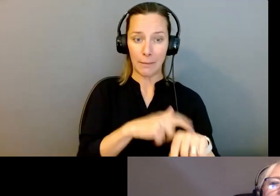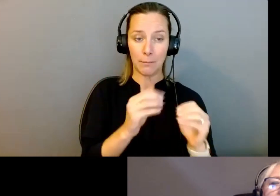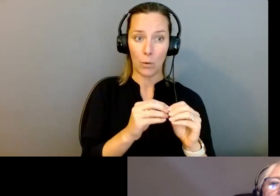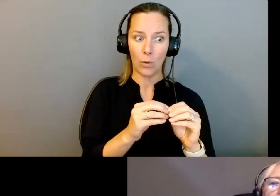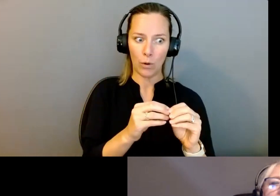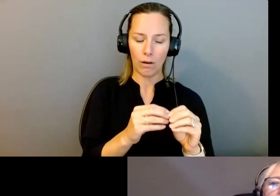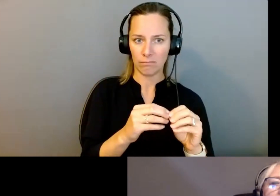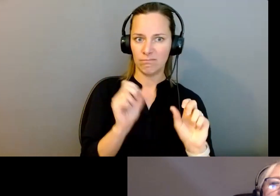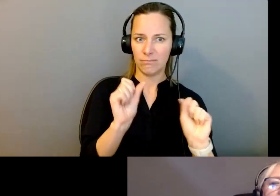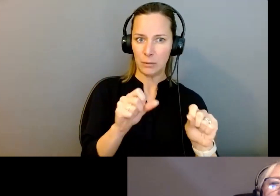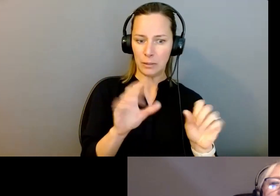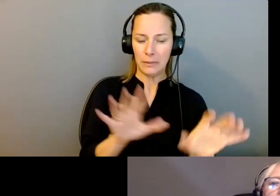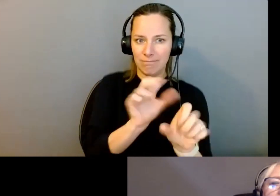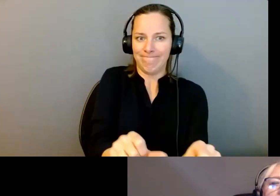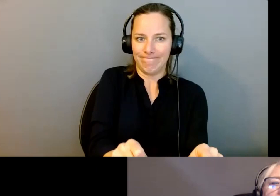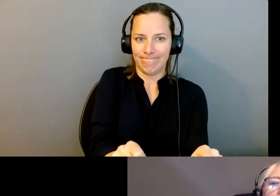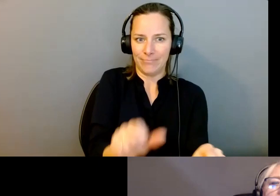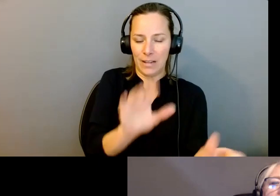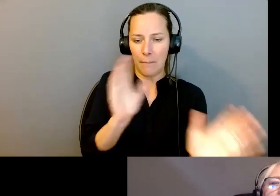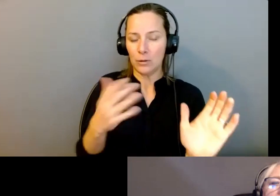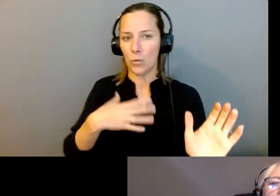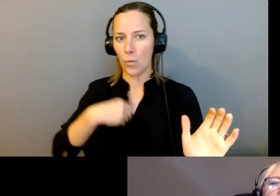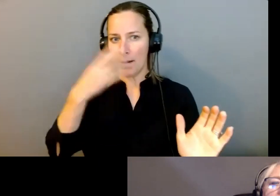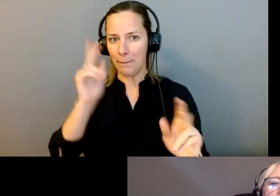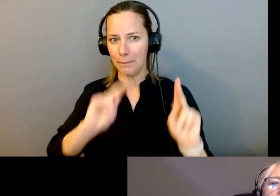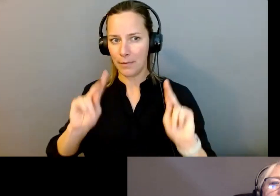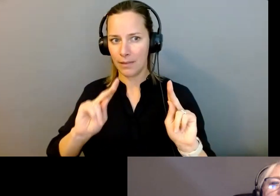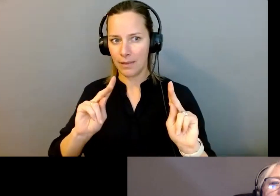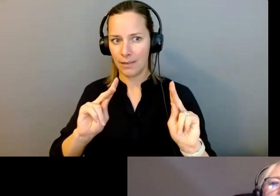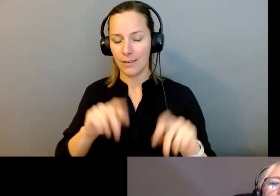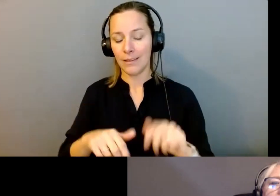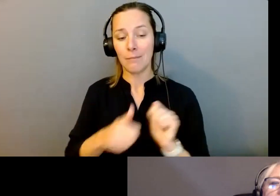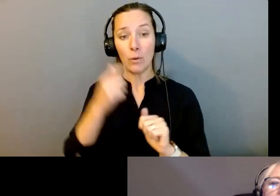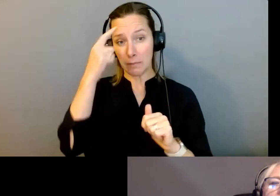than people who are white. This is not data that's collected at most mental health facilities,